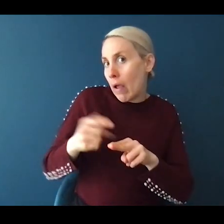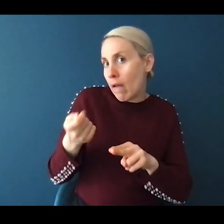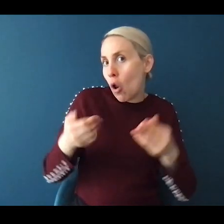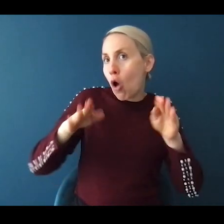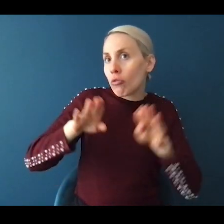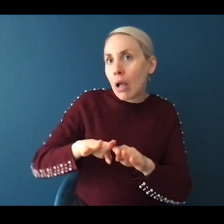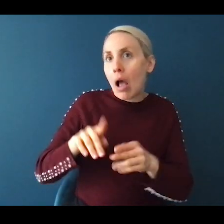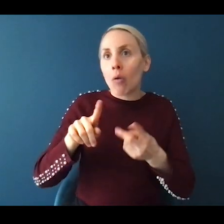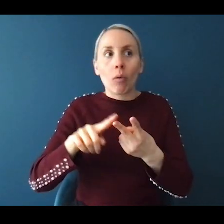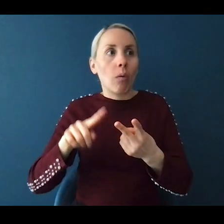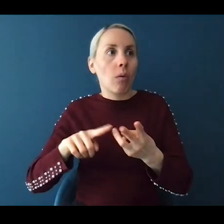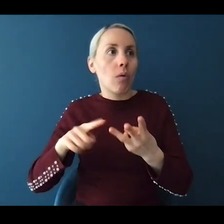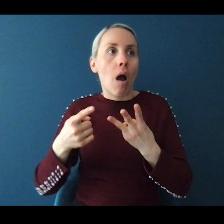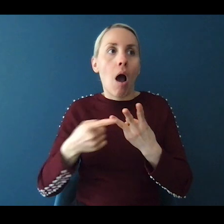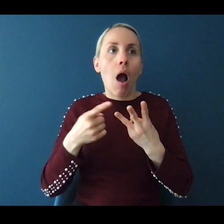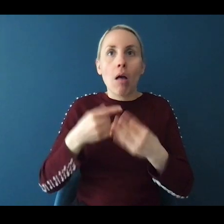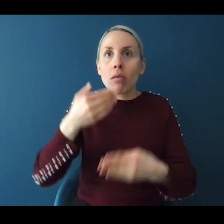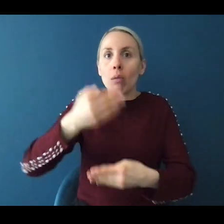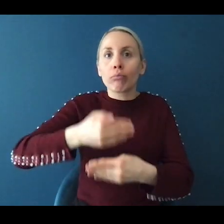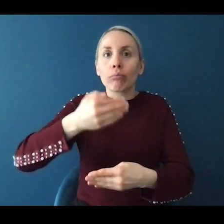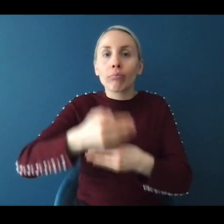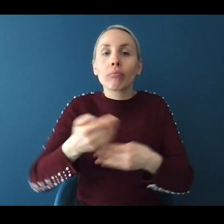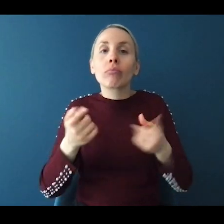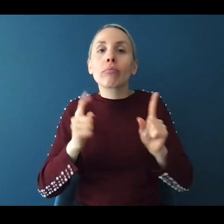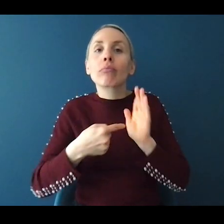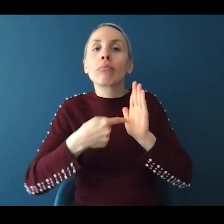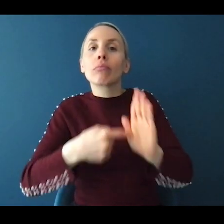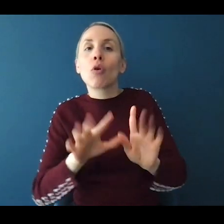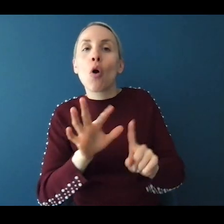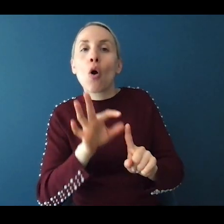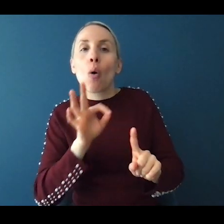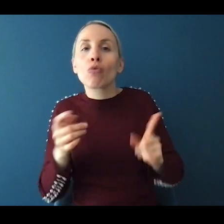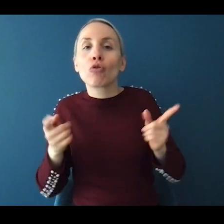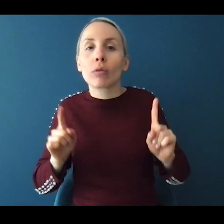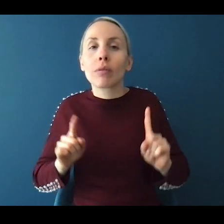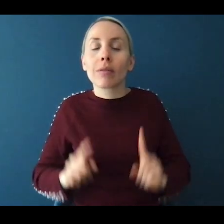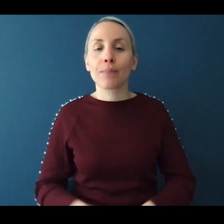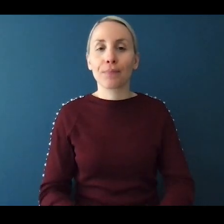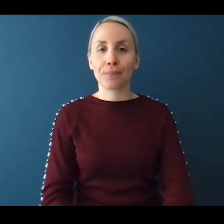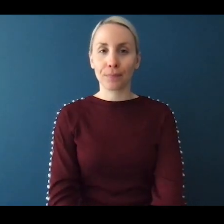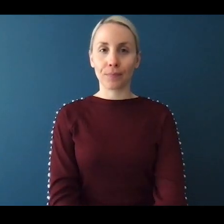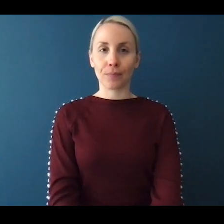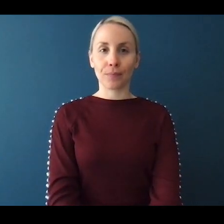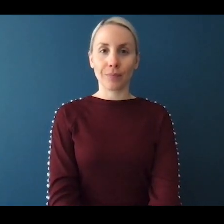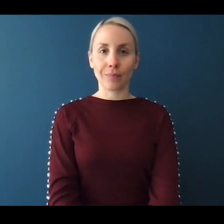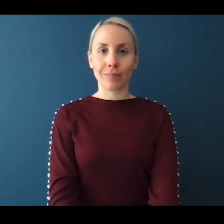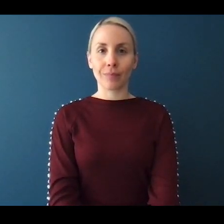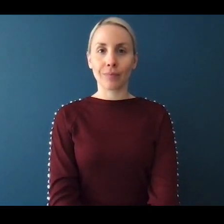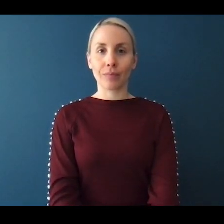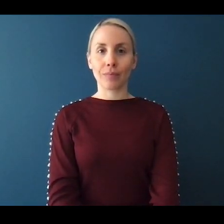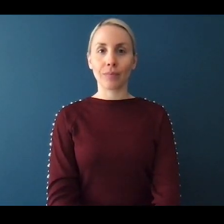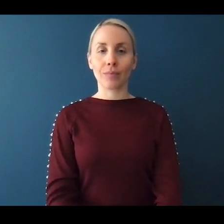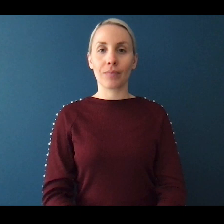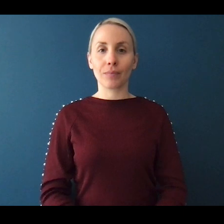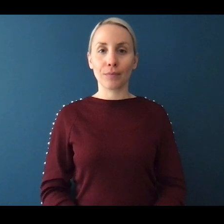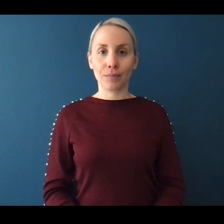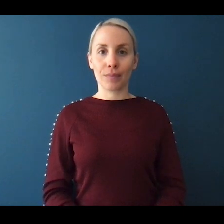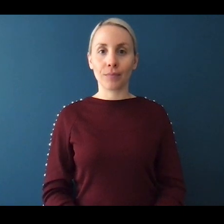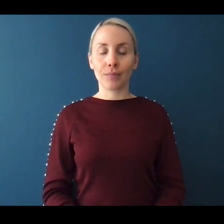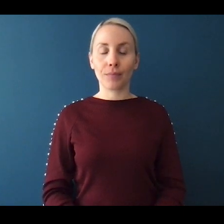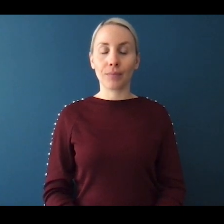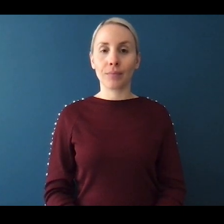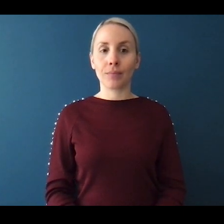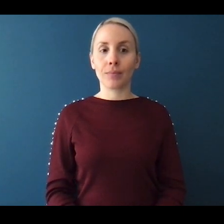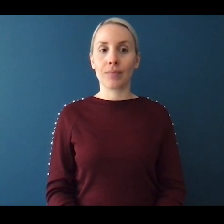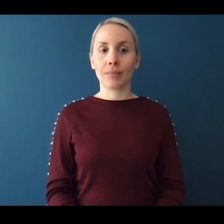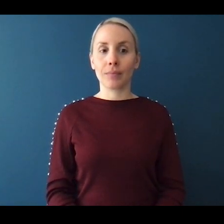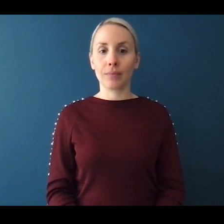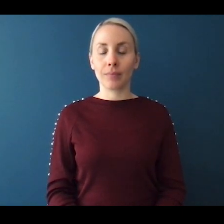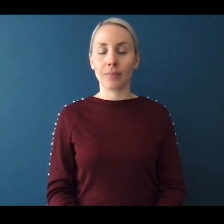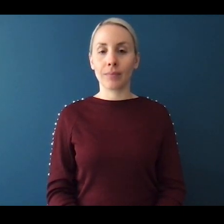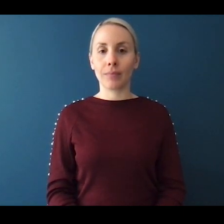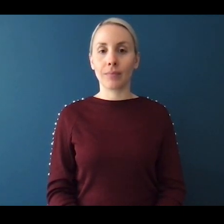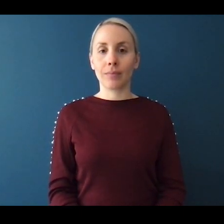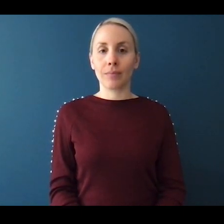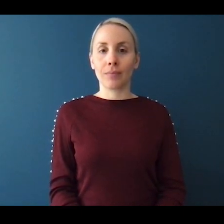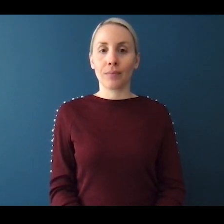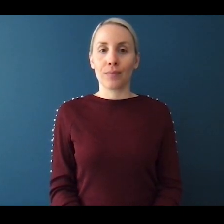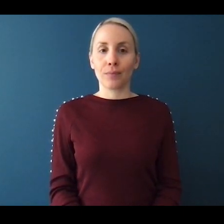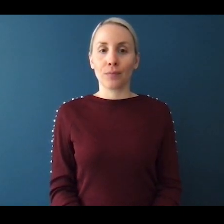those parameters are so one of the questions that I always think